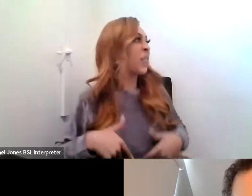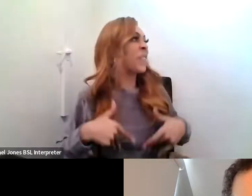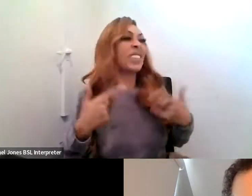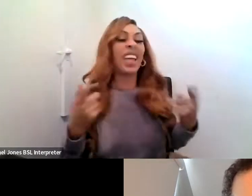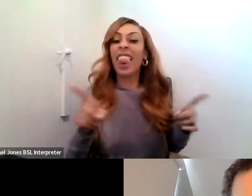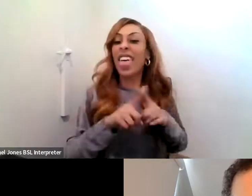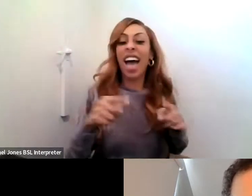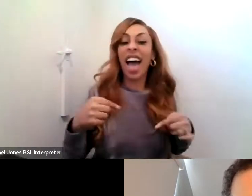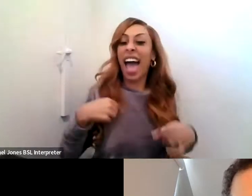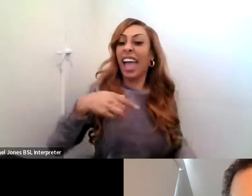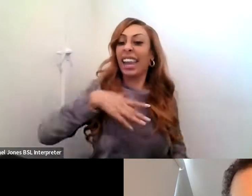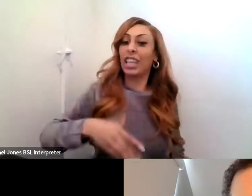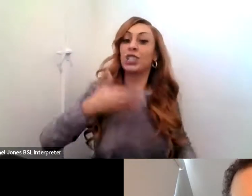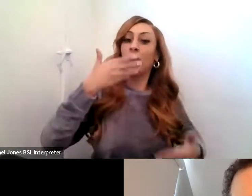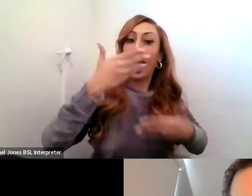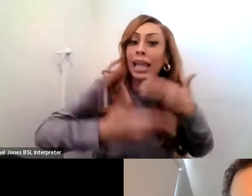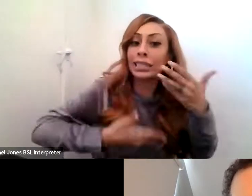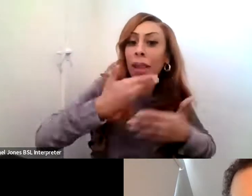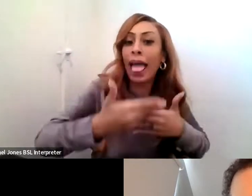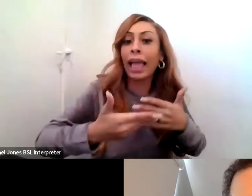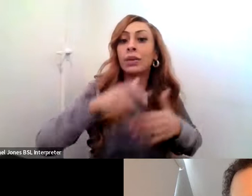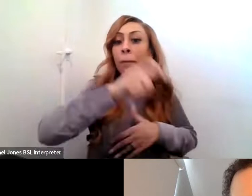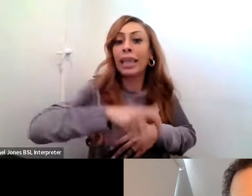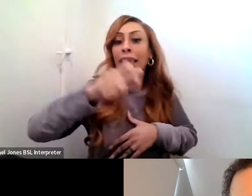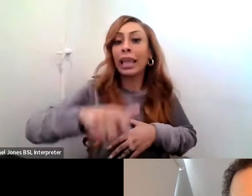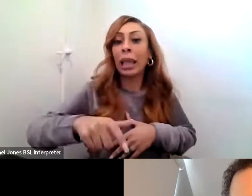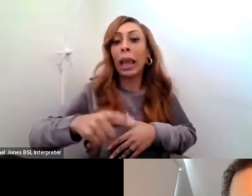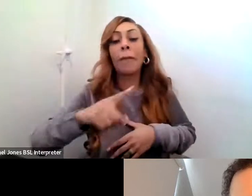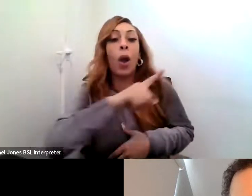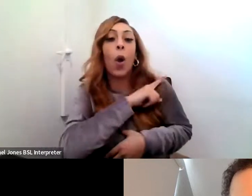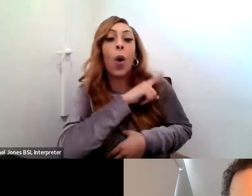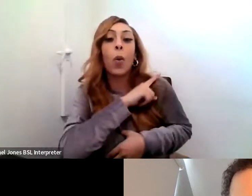I need to explain to people why it might or could be important after the past two years,